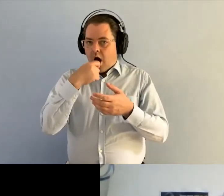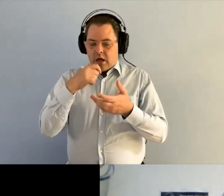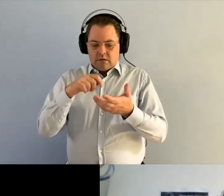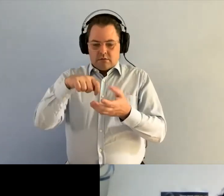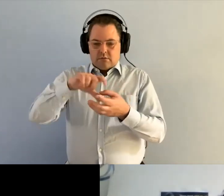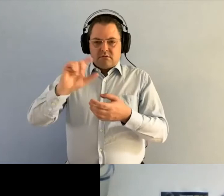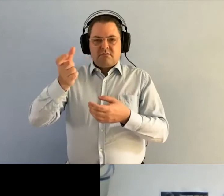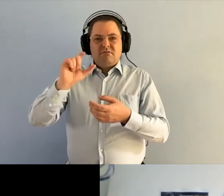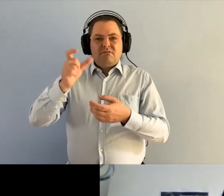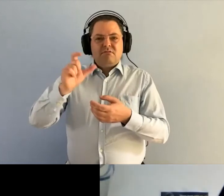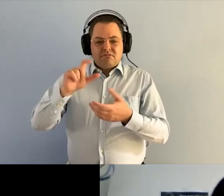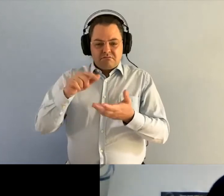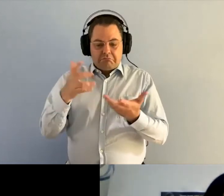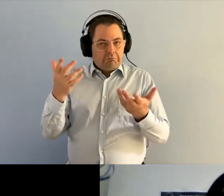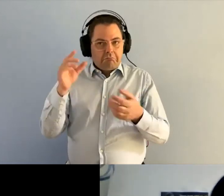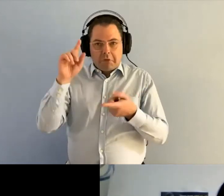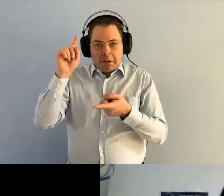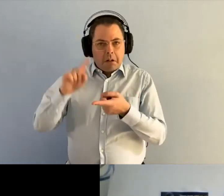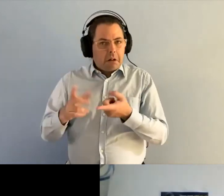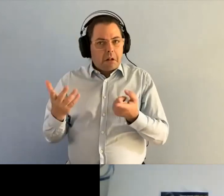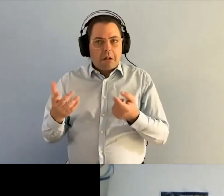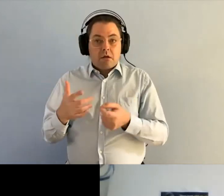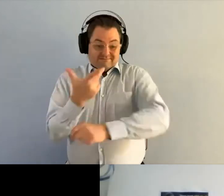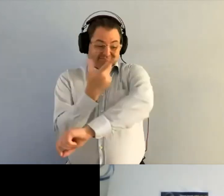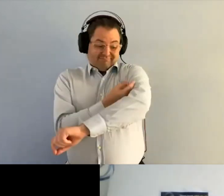. Also PCR tests were